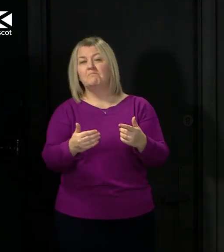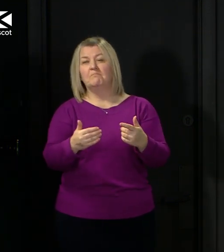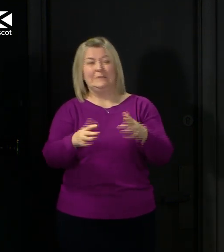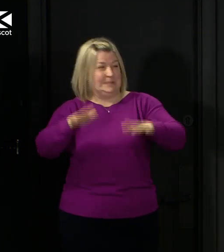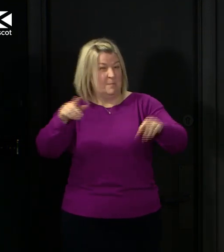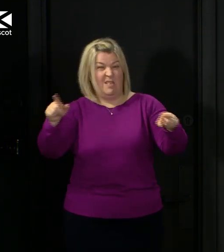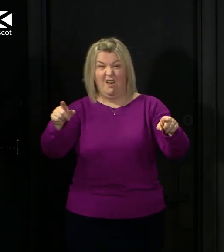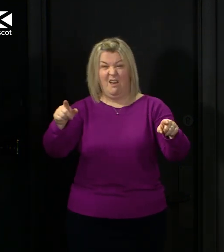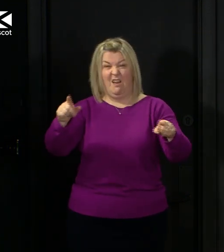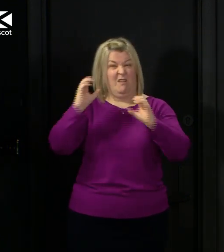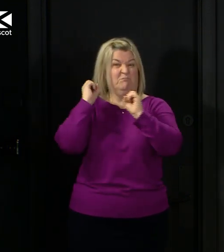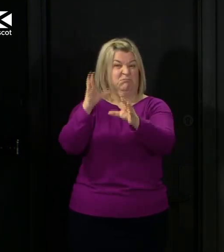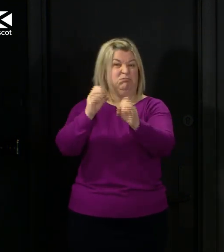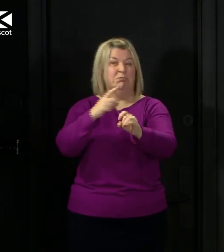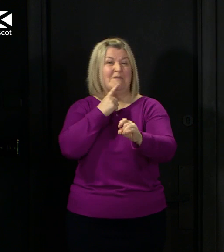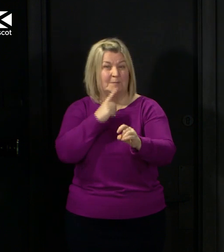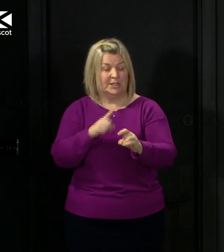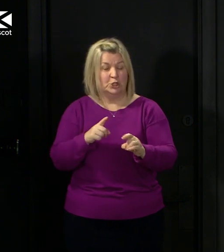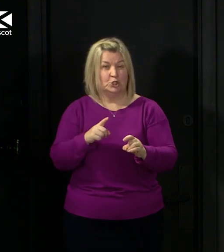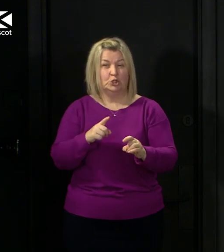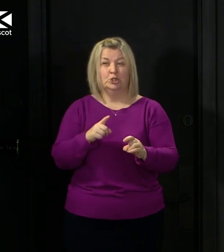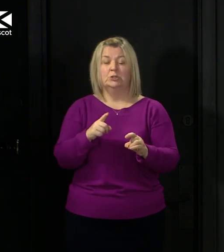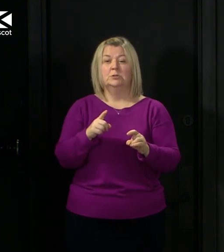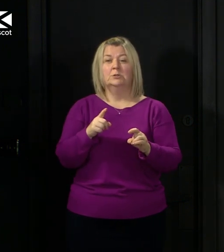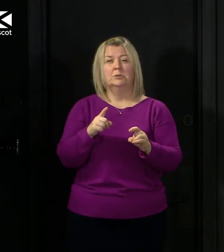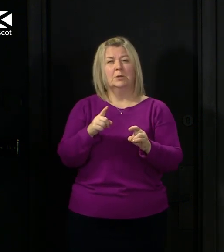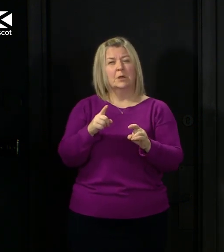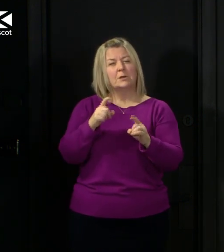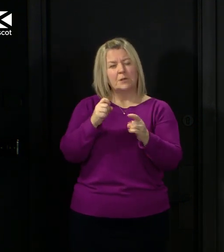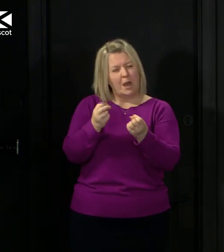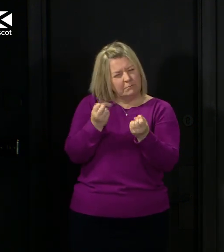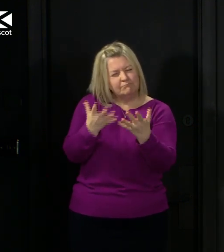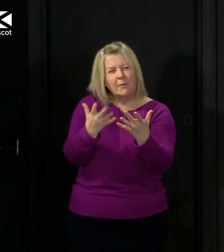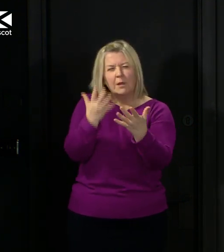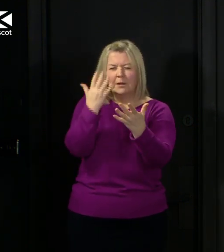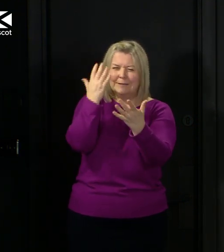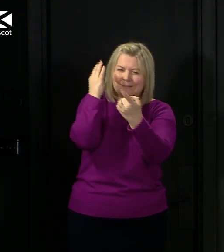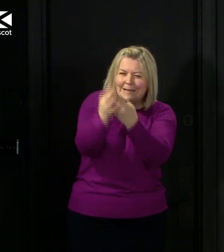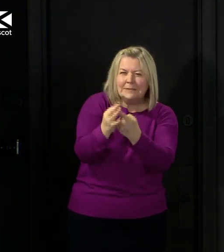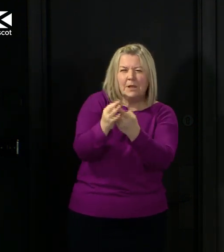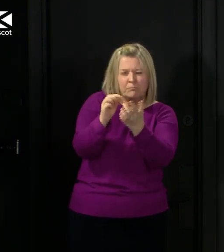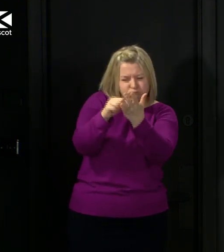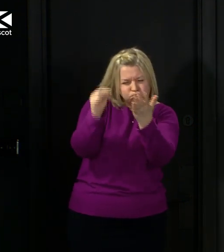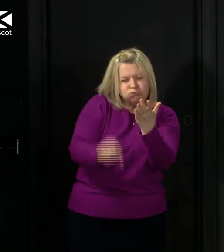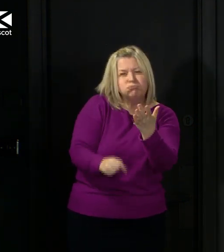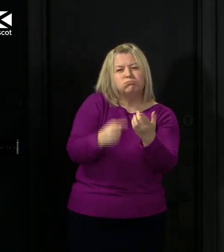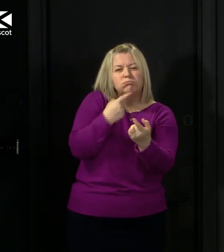into much more detail about, at that stage, what that modelling and interrogation of data